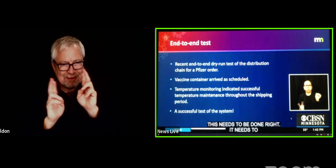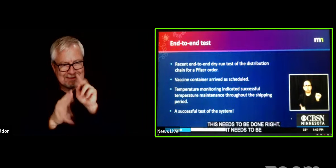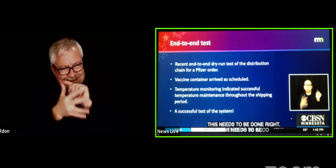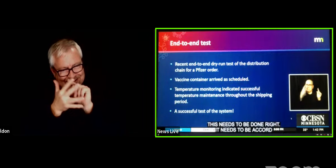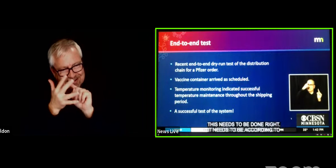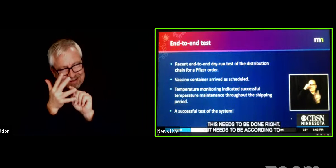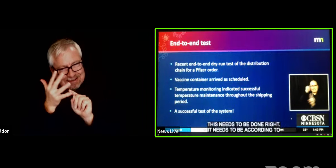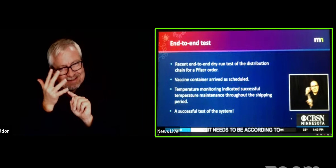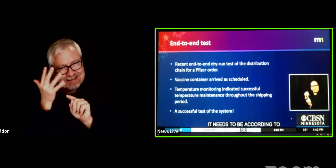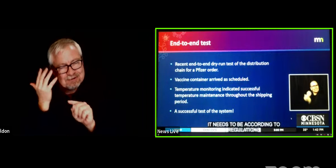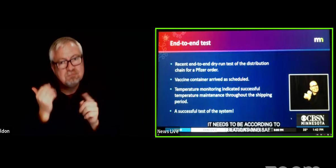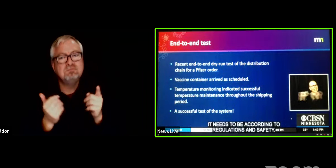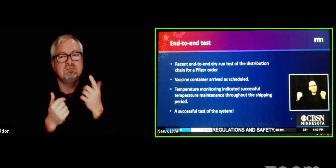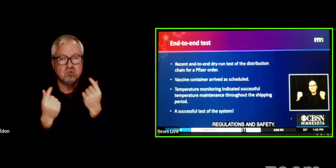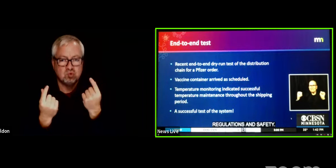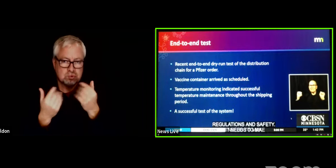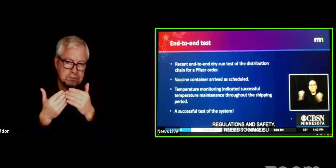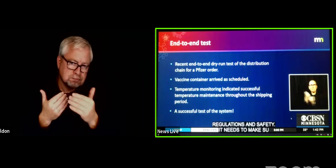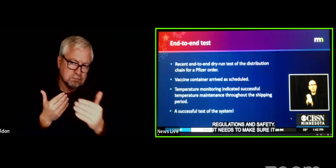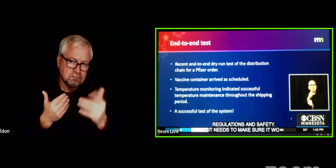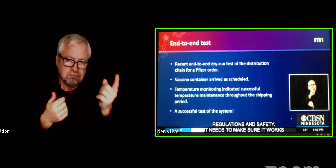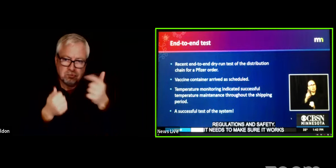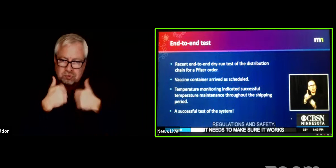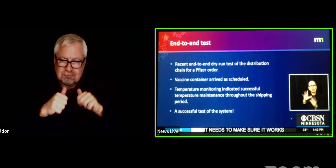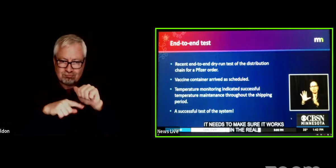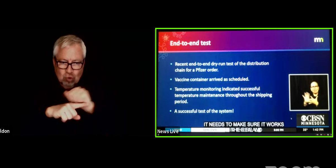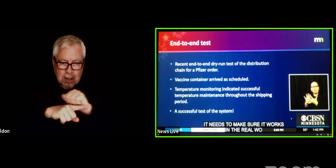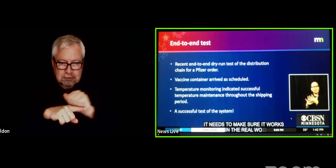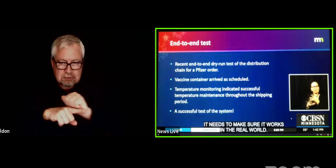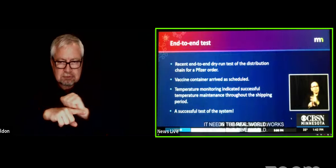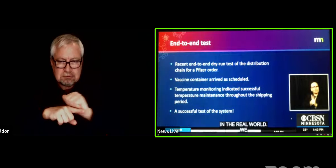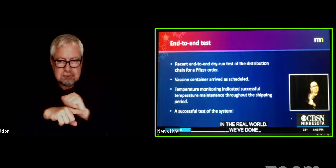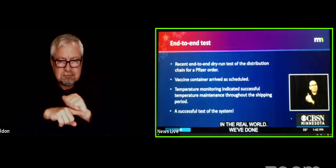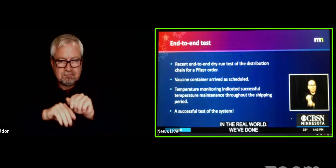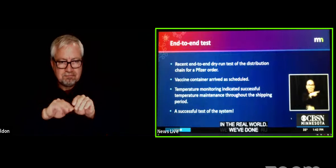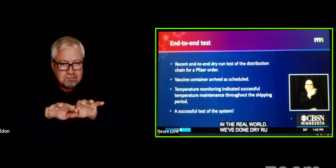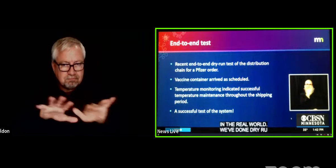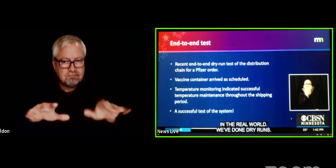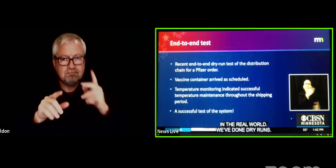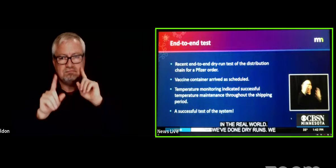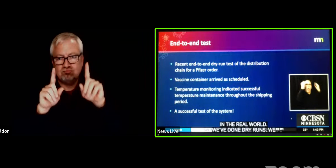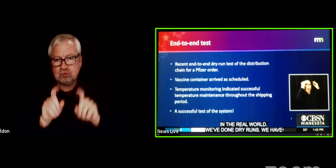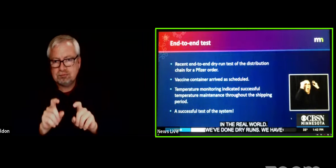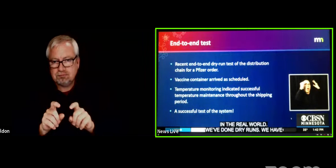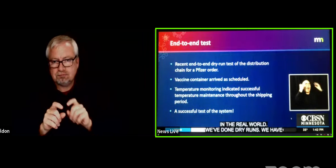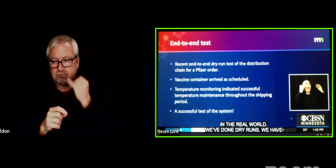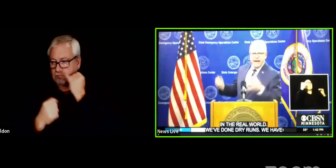DRY RUNS ENDS TO ENDS. WE HAVE GONE FROM THE MANUFACTURING AT PFIZER AND